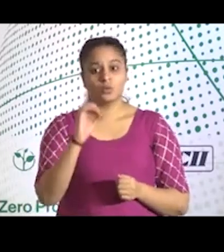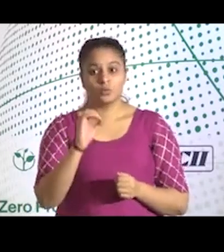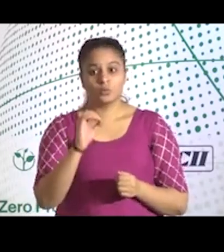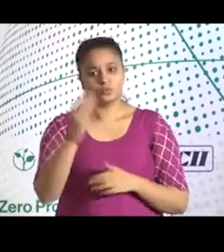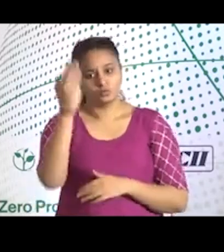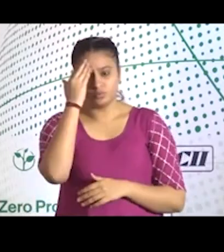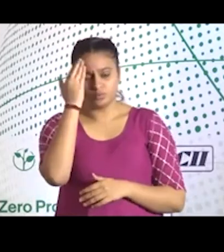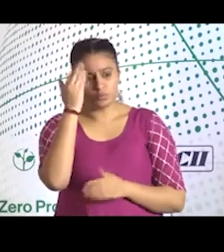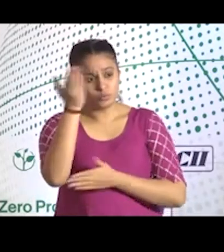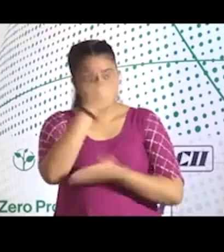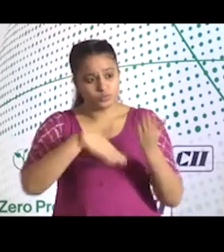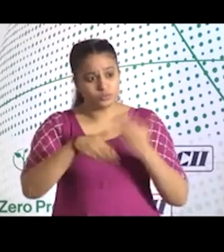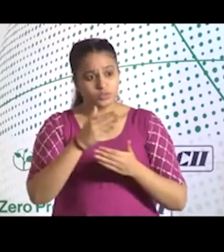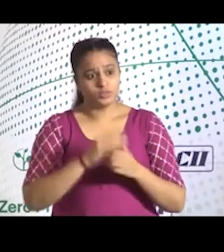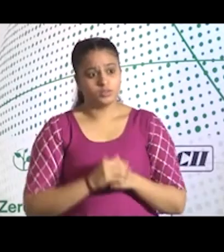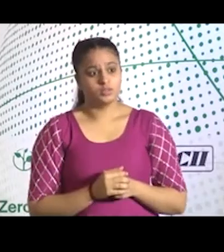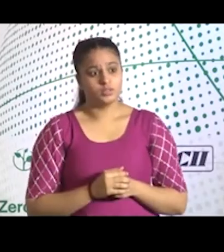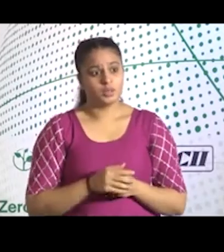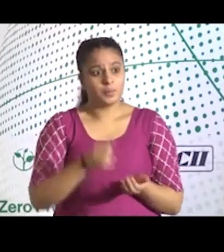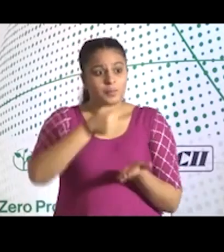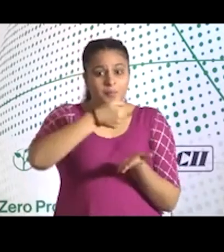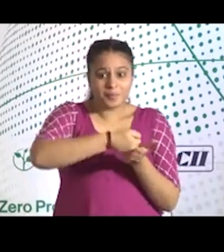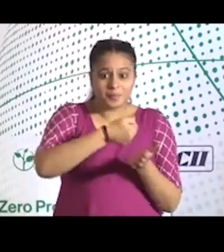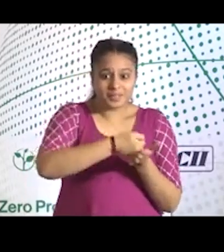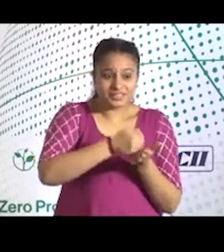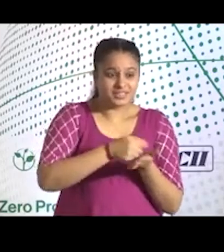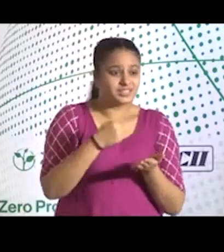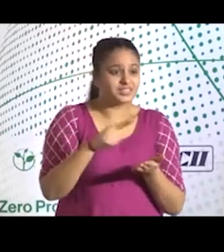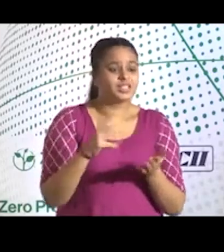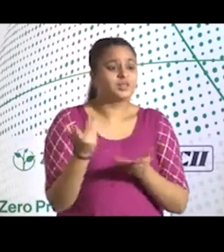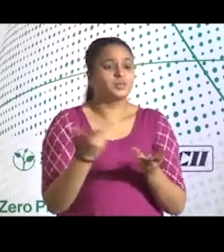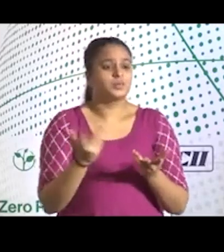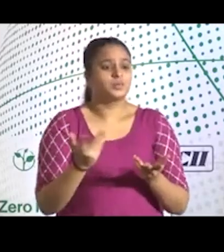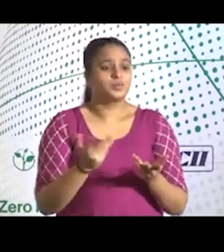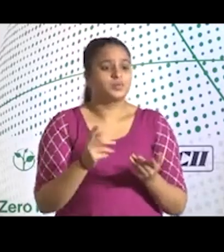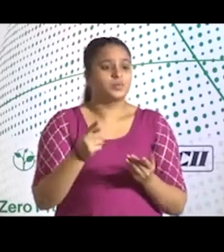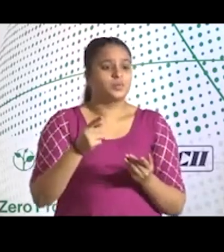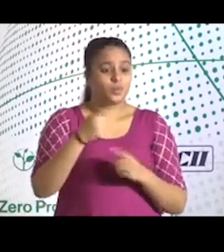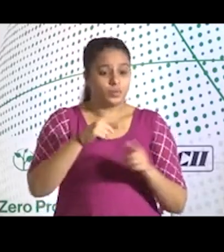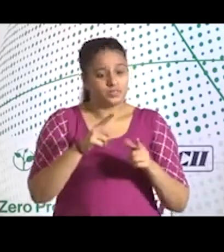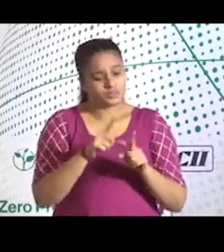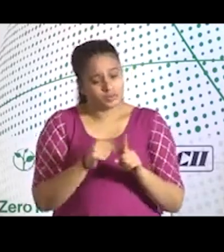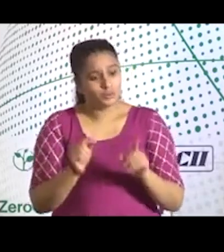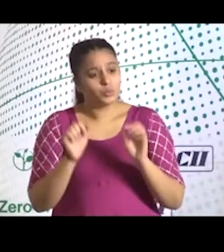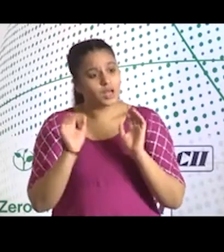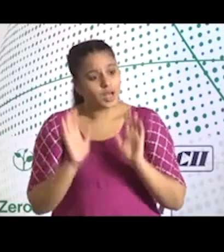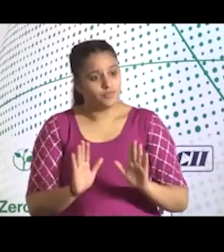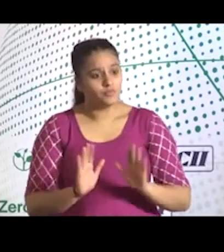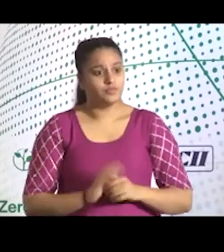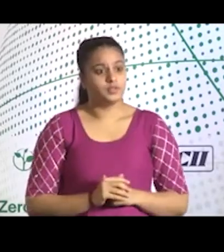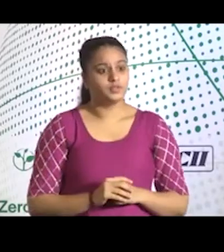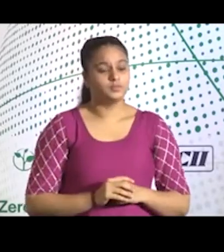it's part of the basic check that he will have to do before procuring any new app.